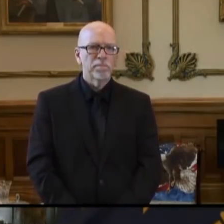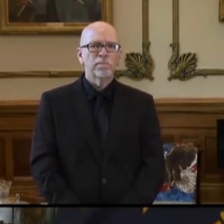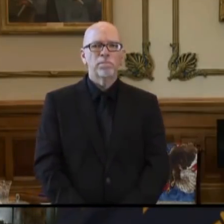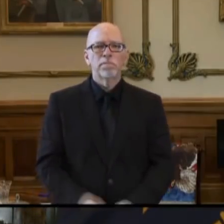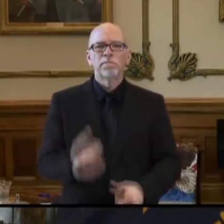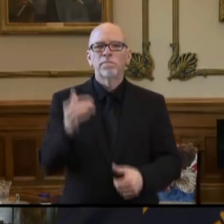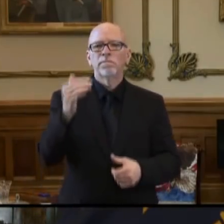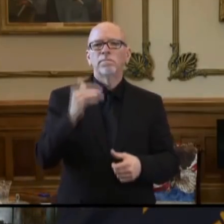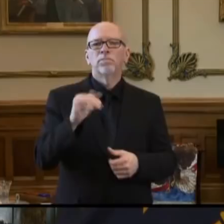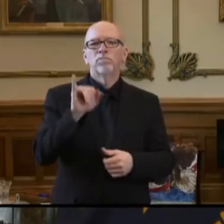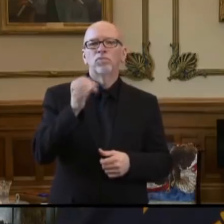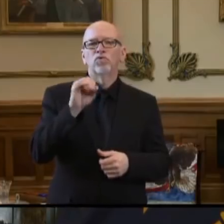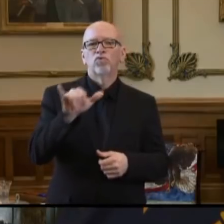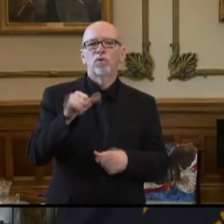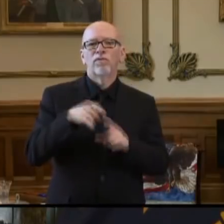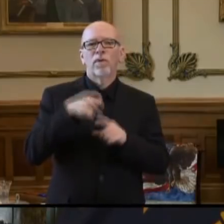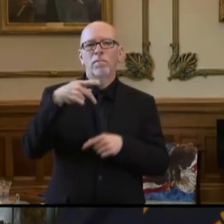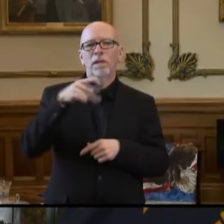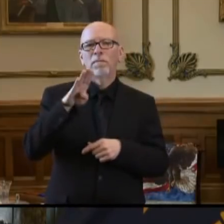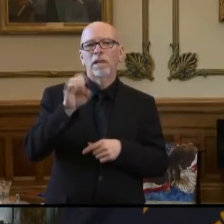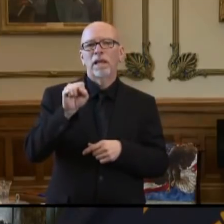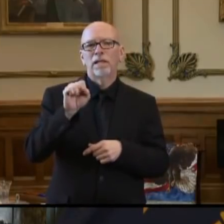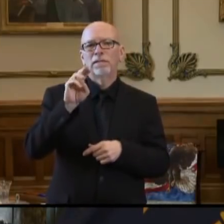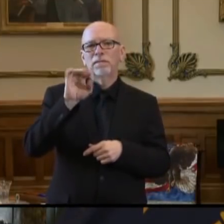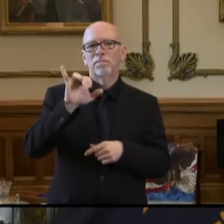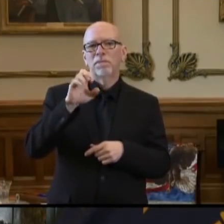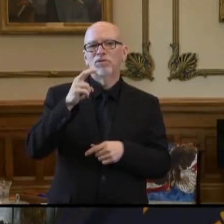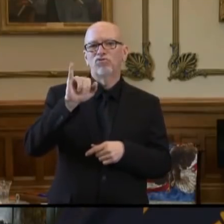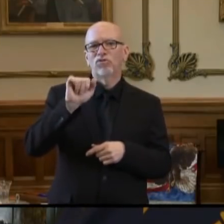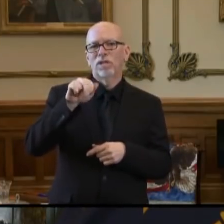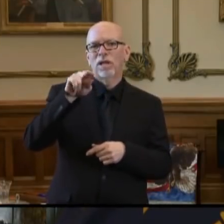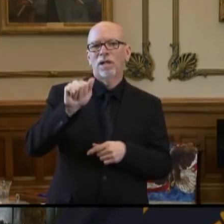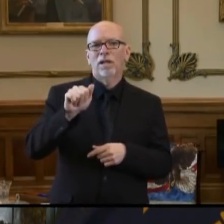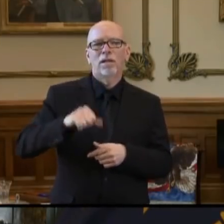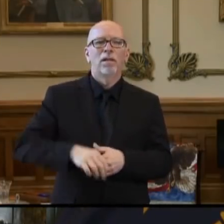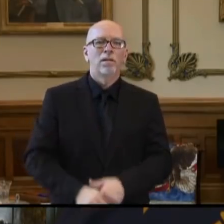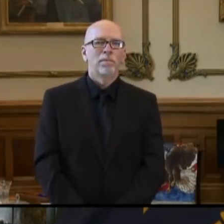CASE. THANK YOU. THANK YOU,